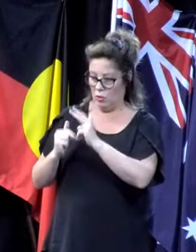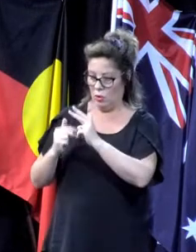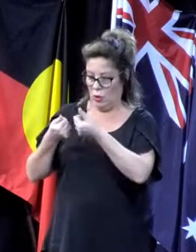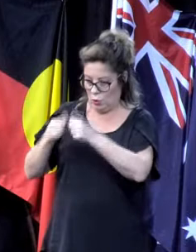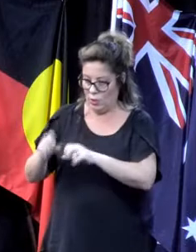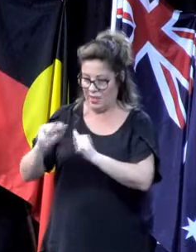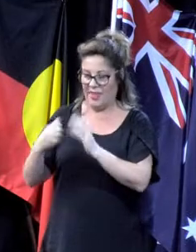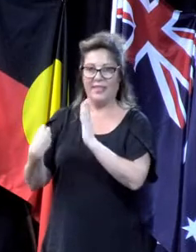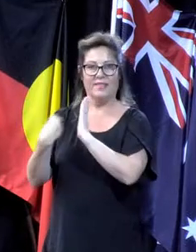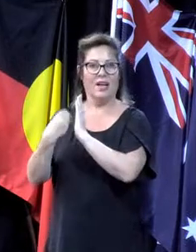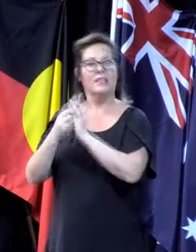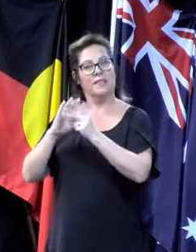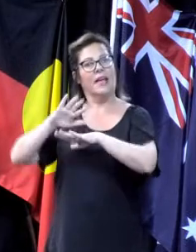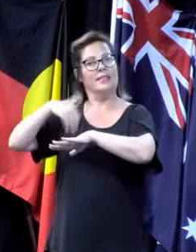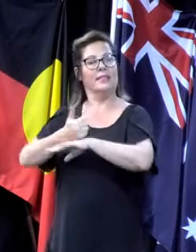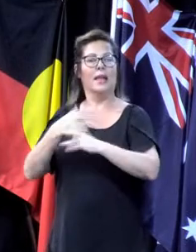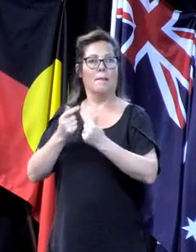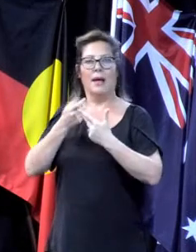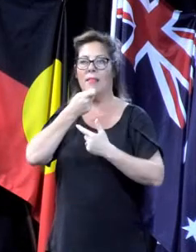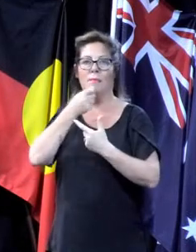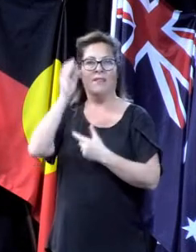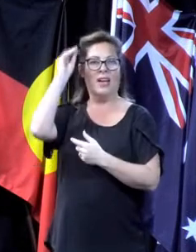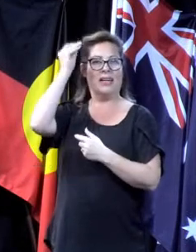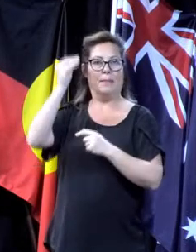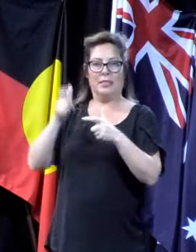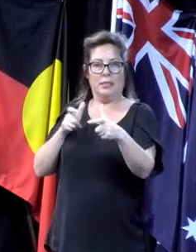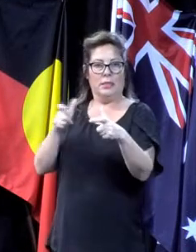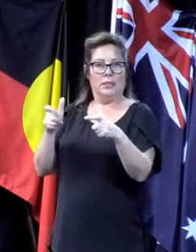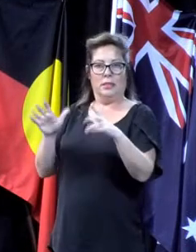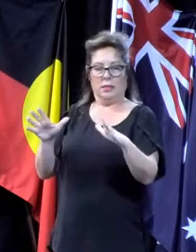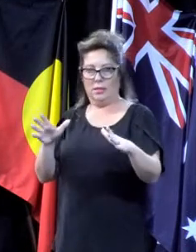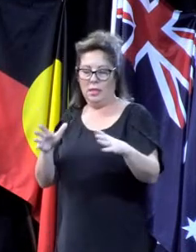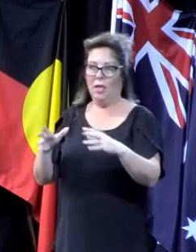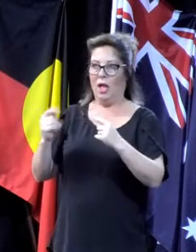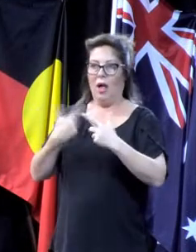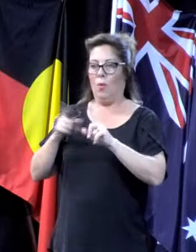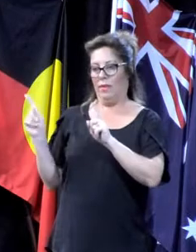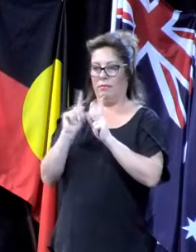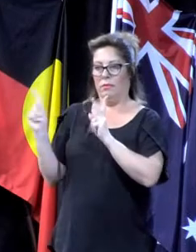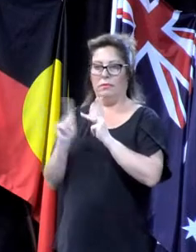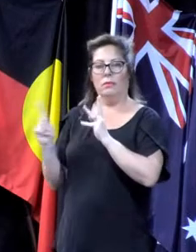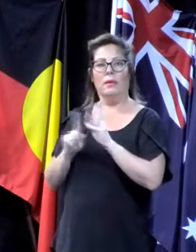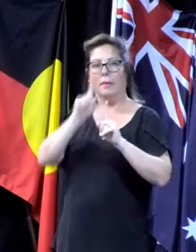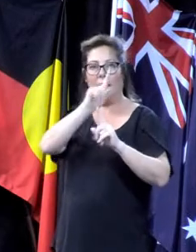they have created a steering committee which is - has a number of people from across a number of roles across Australia